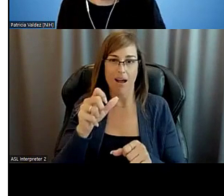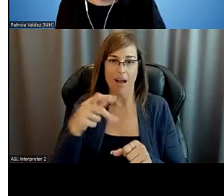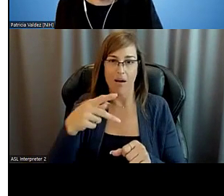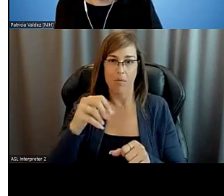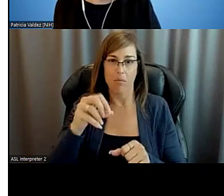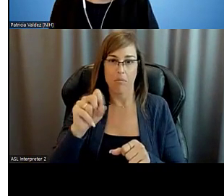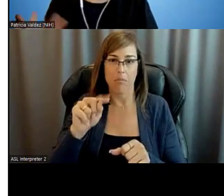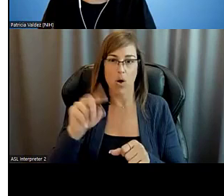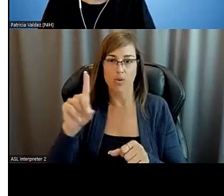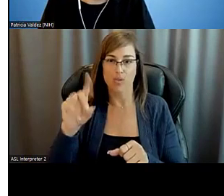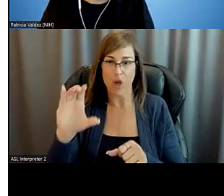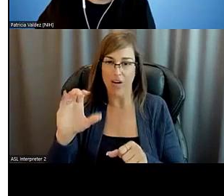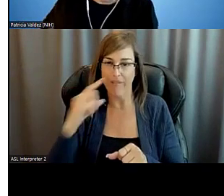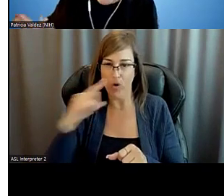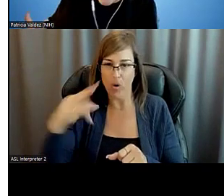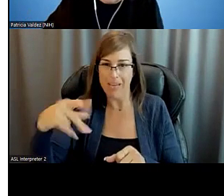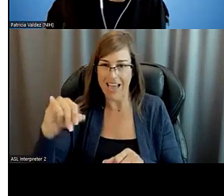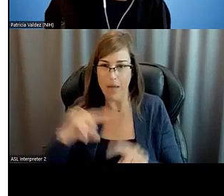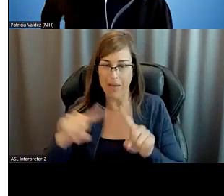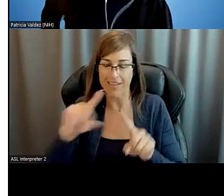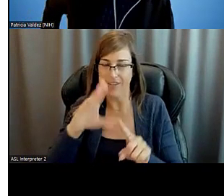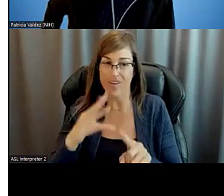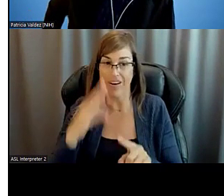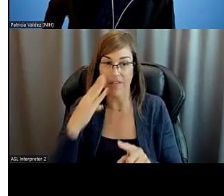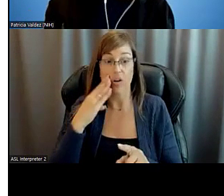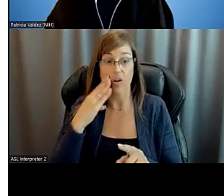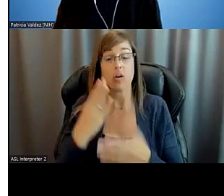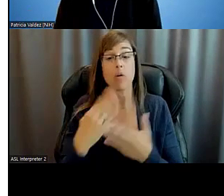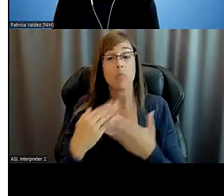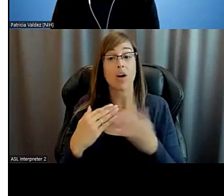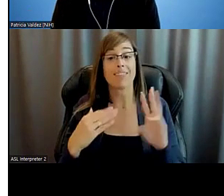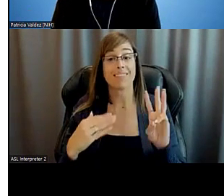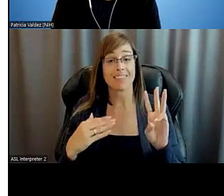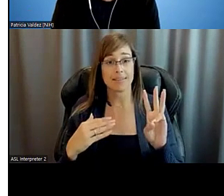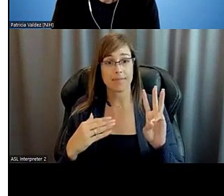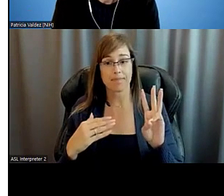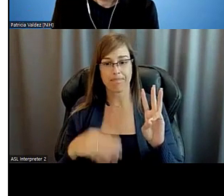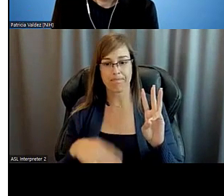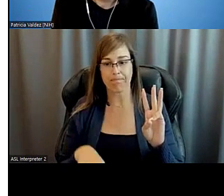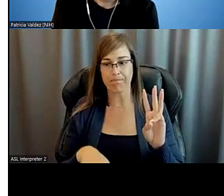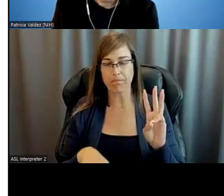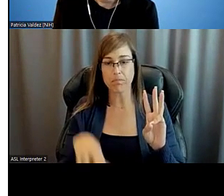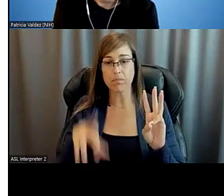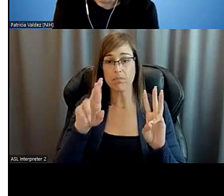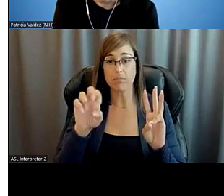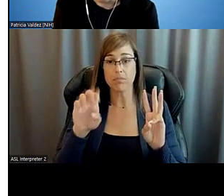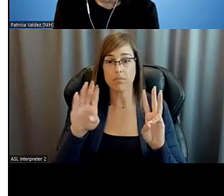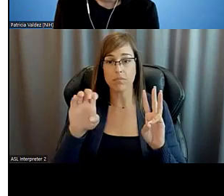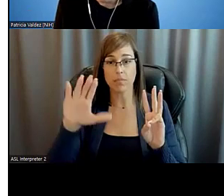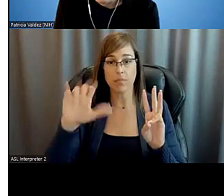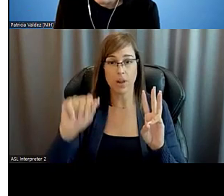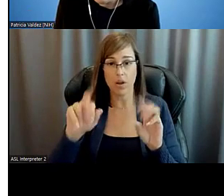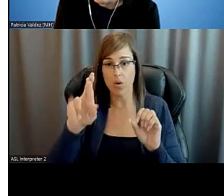just saying, but you never know. Okay. So part six, okay, Rebecca RIO works with the university's